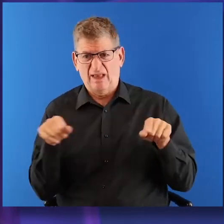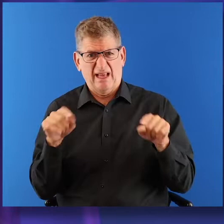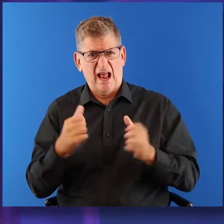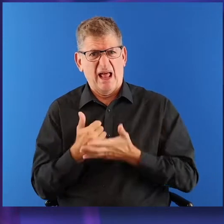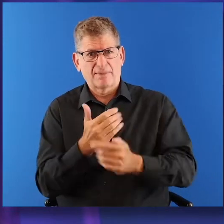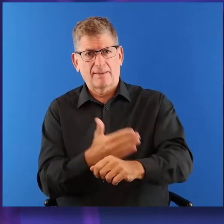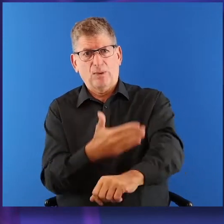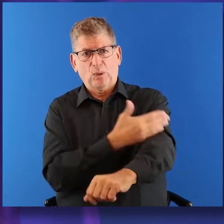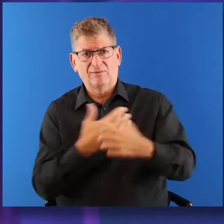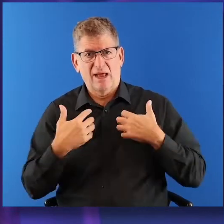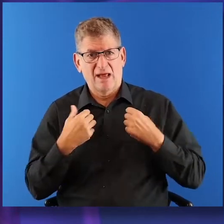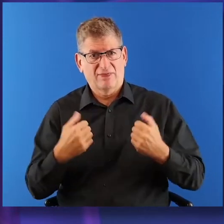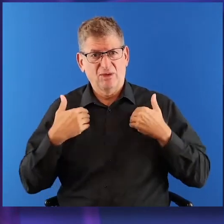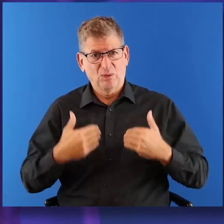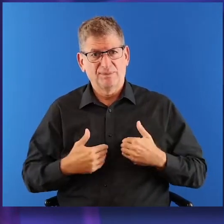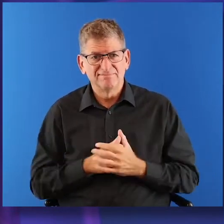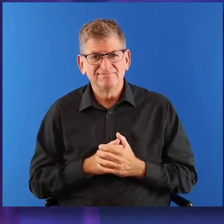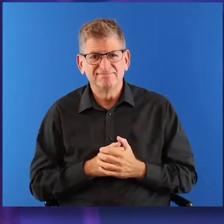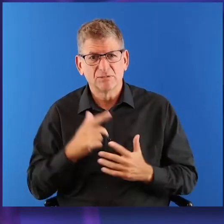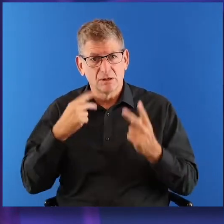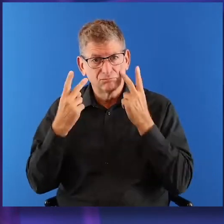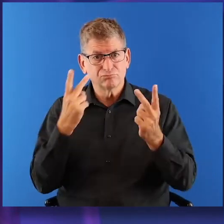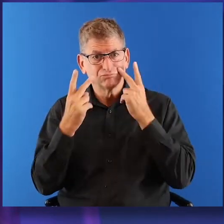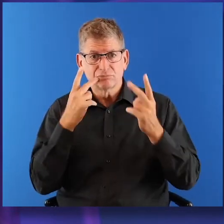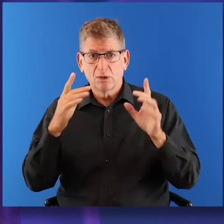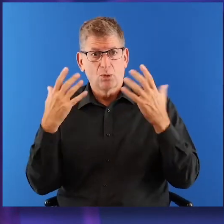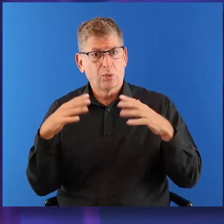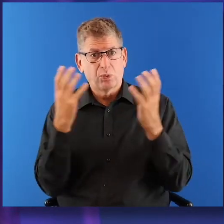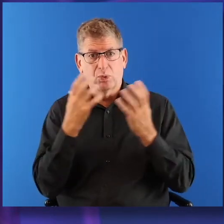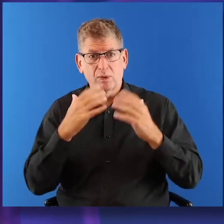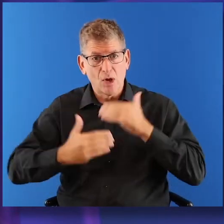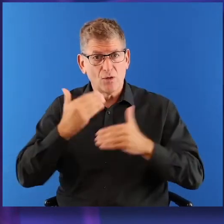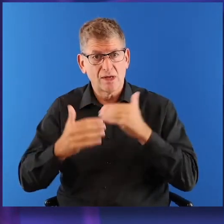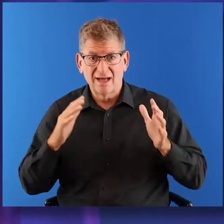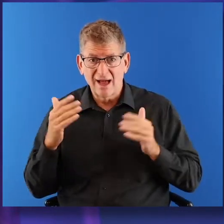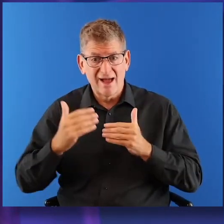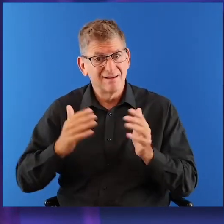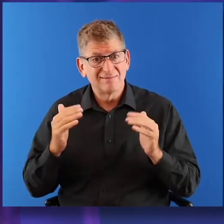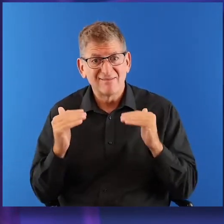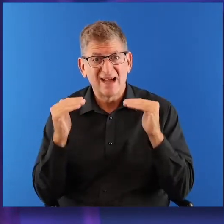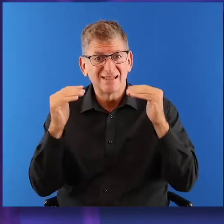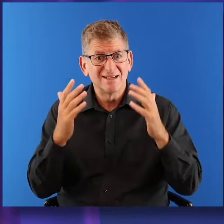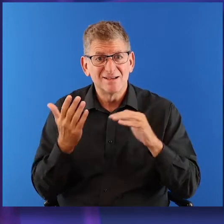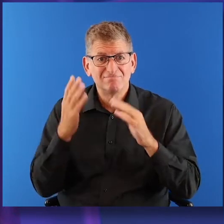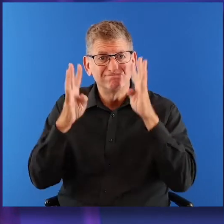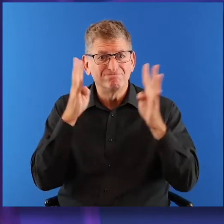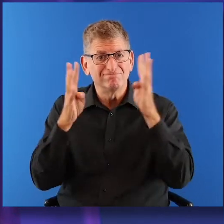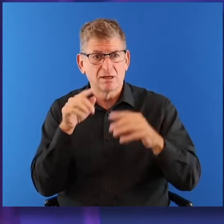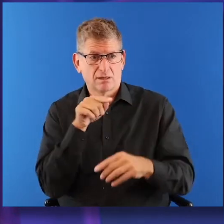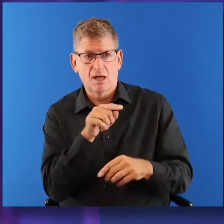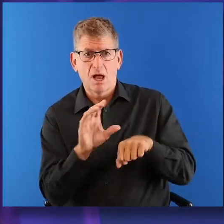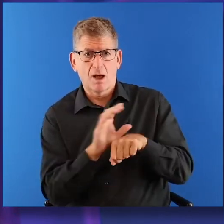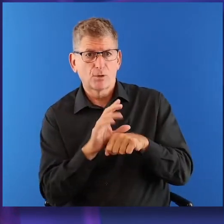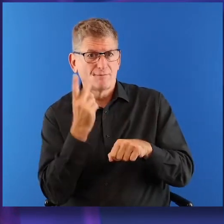improve the diagnosis and treatment of cancer, natural language processing systems that help extract insights from